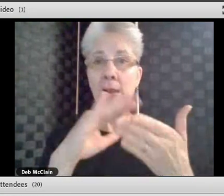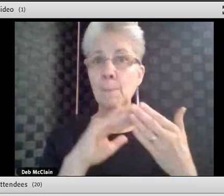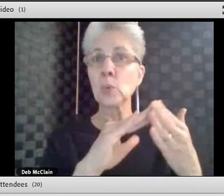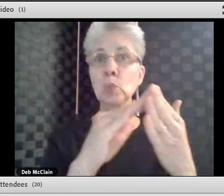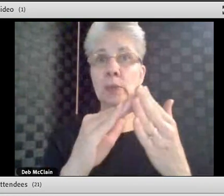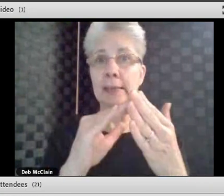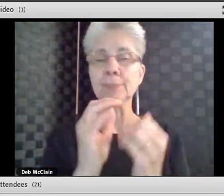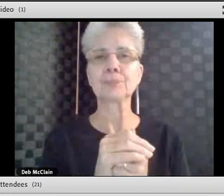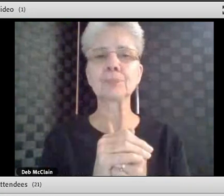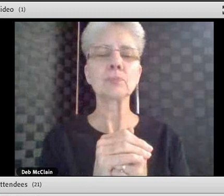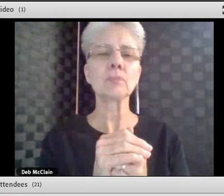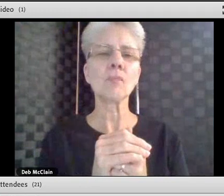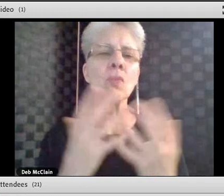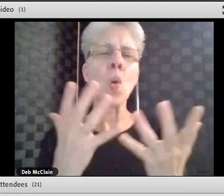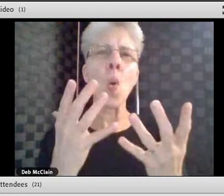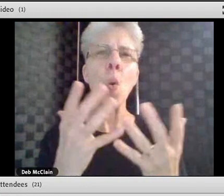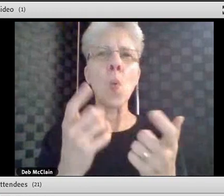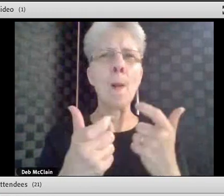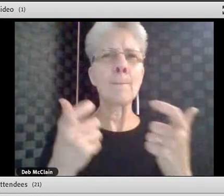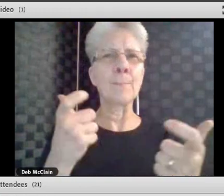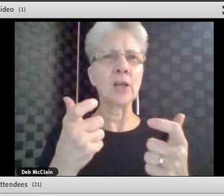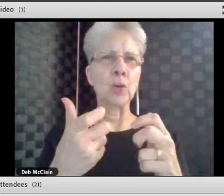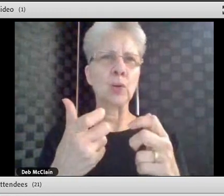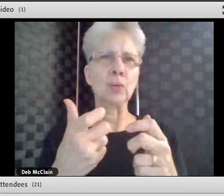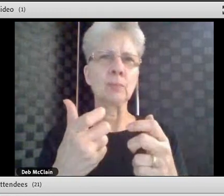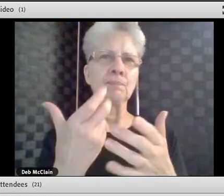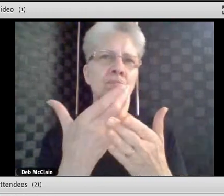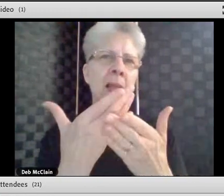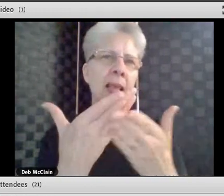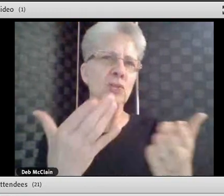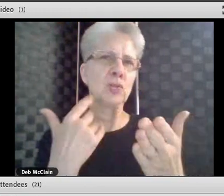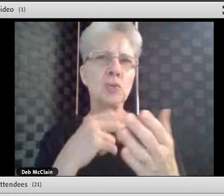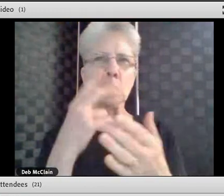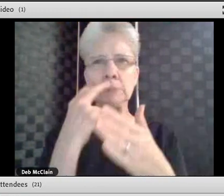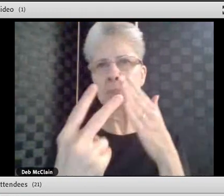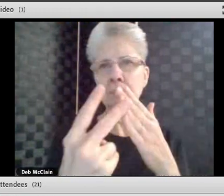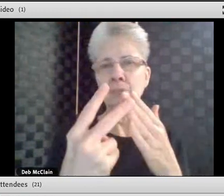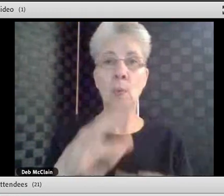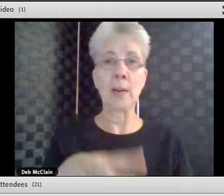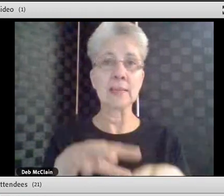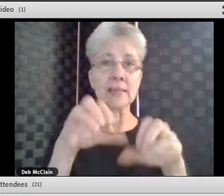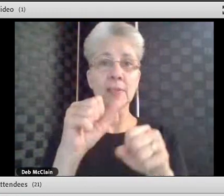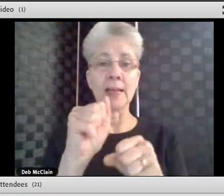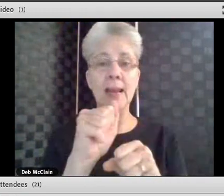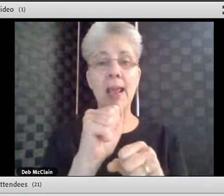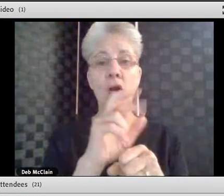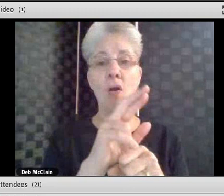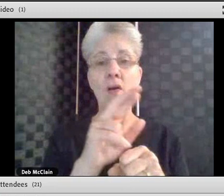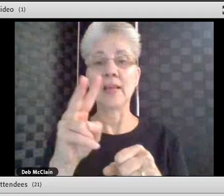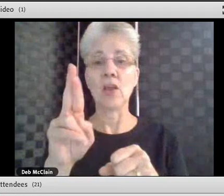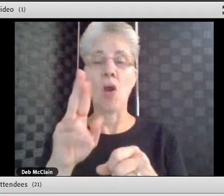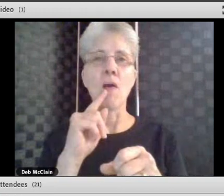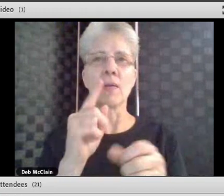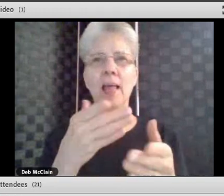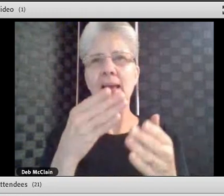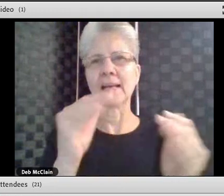and what larger issues should we also look about when adopting AR, VR, such as providing equal access to all?